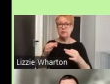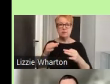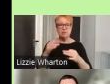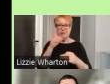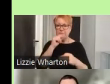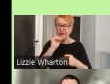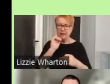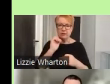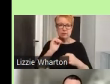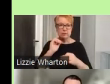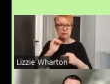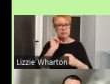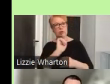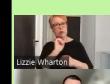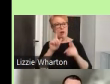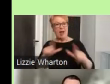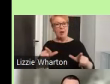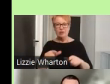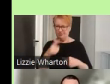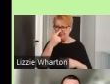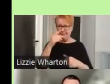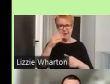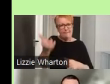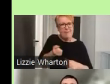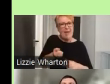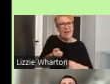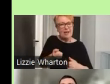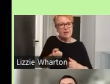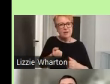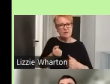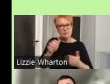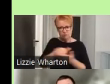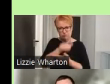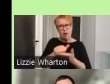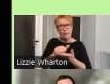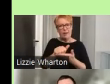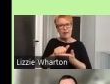And institutions, rather, institutions have to become creative, rather than people themselves.